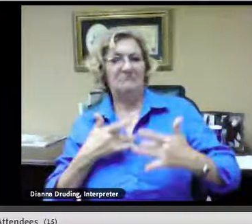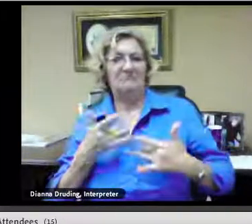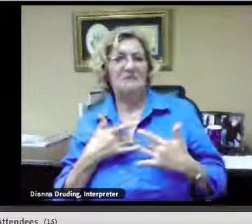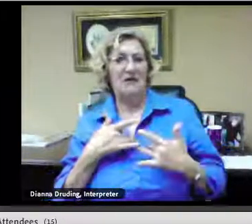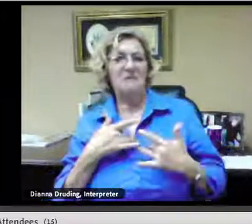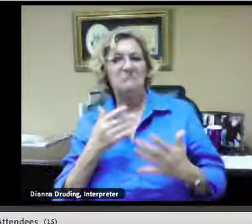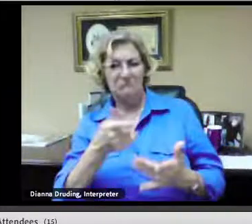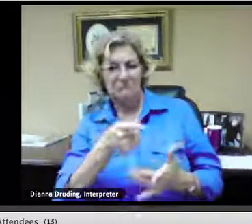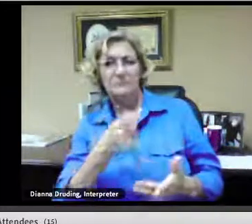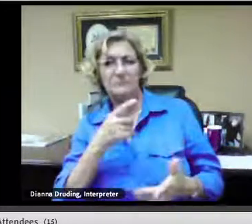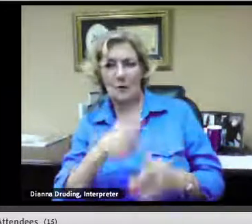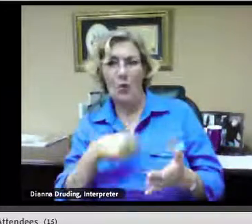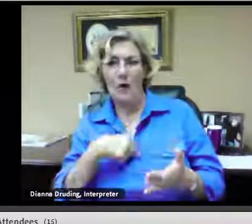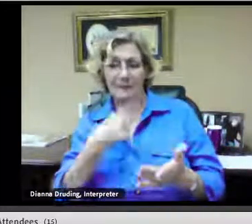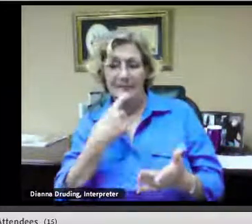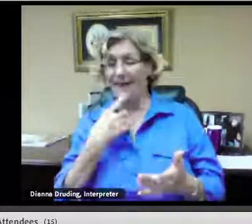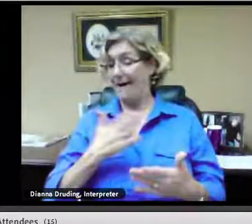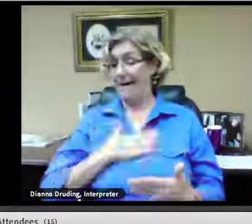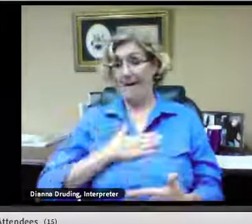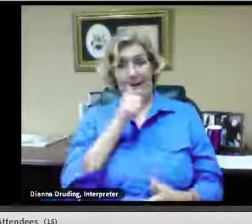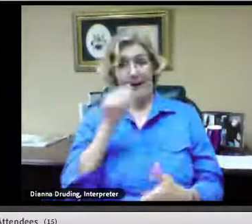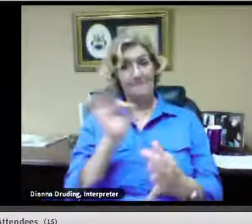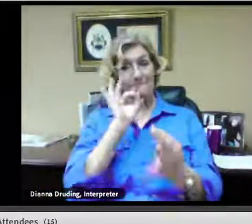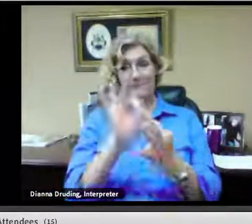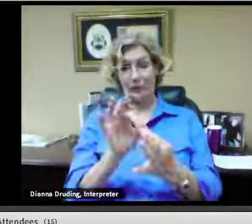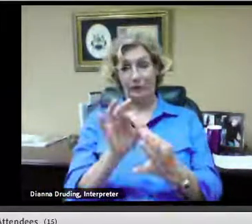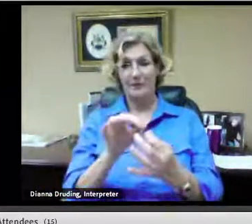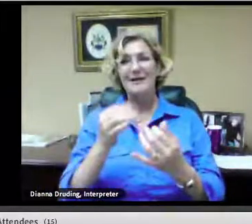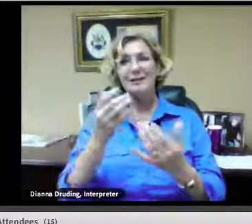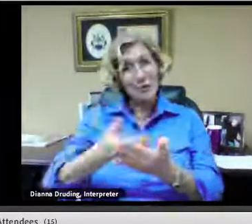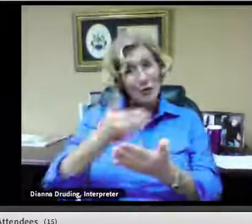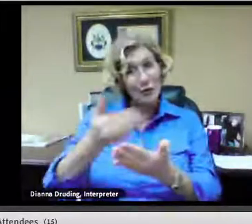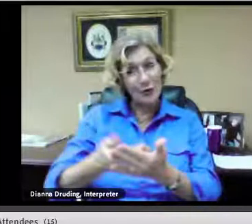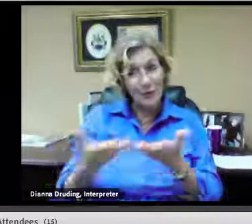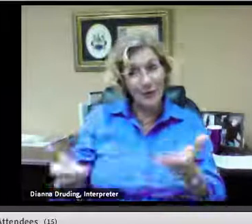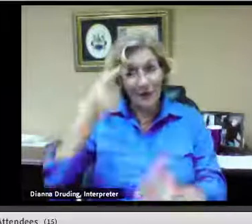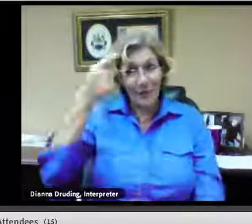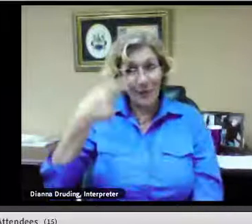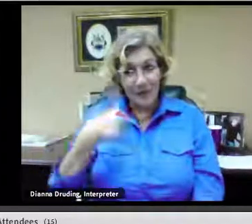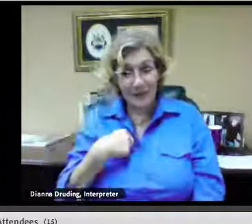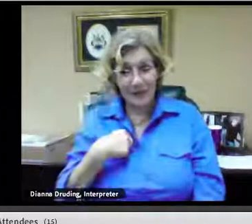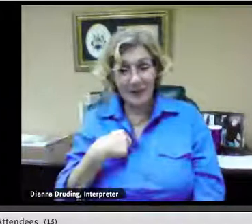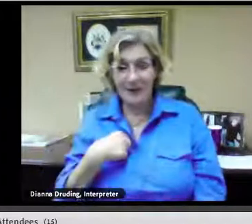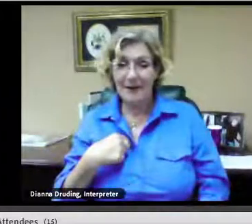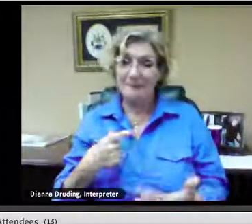Now, I am not perfect at this. This is still kind of a very new thing for me, so it's a learning curve.